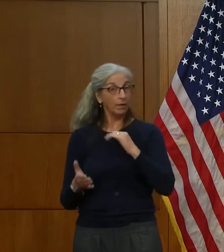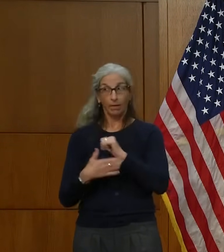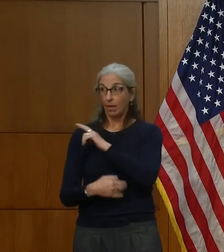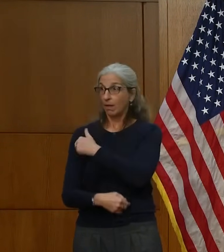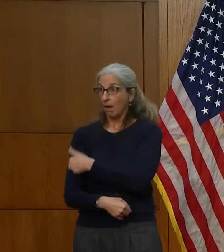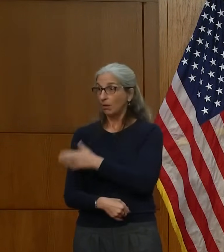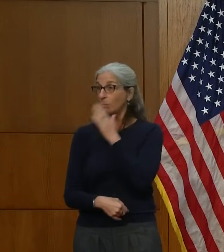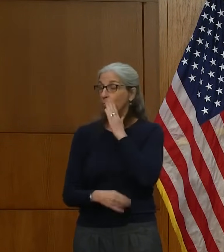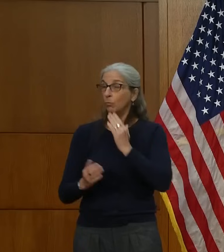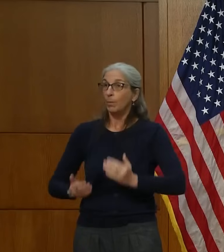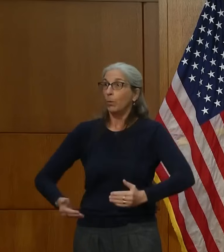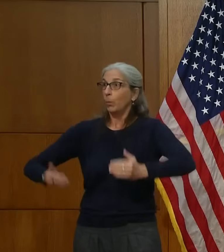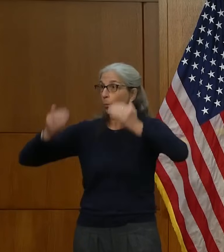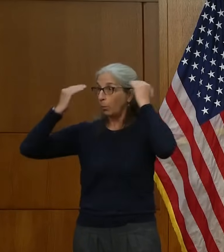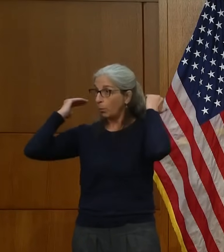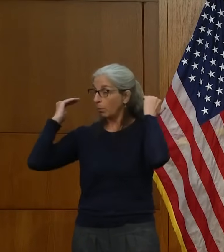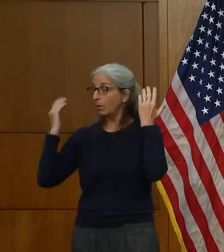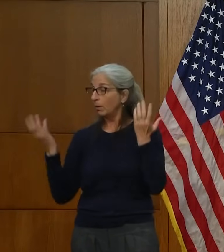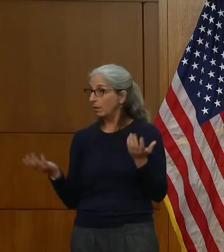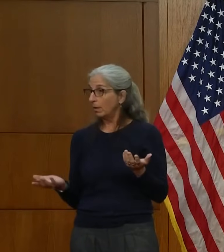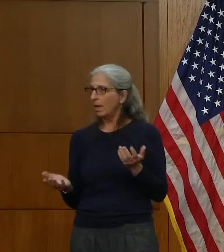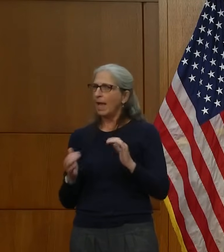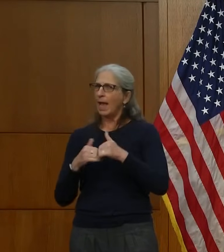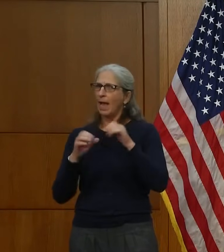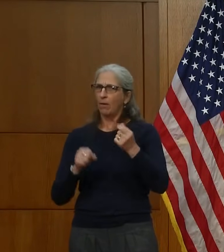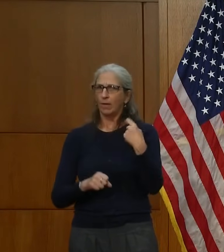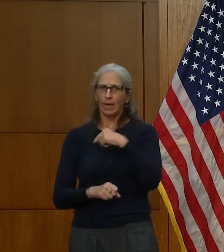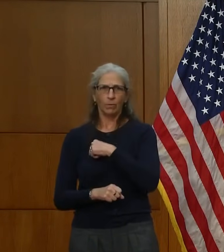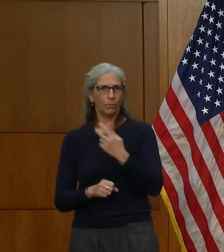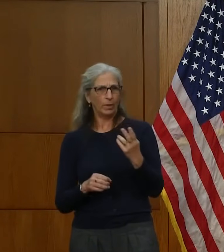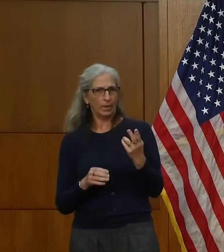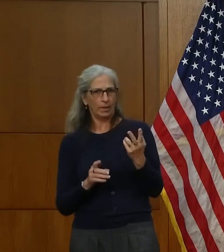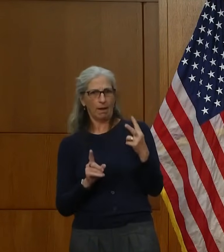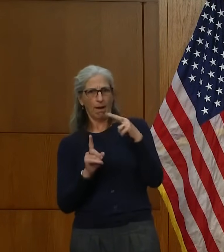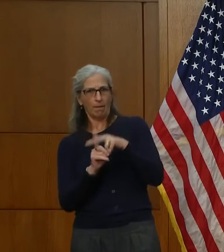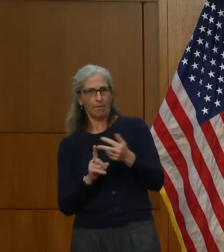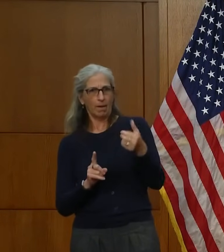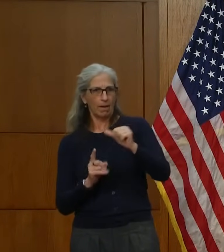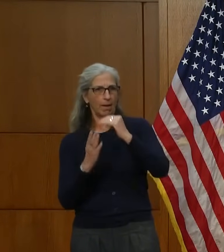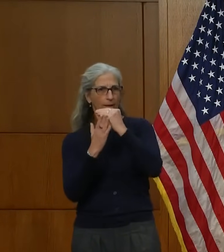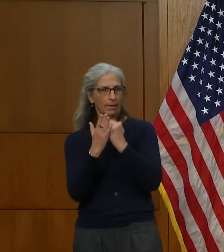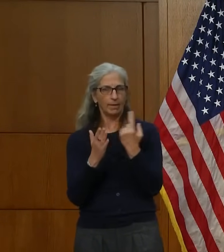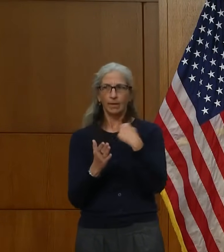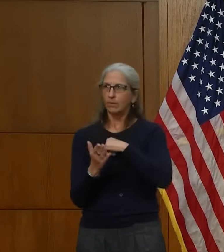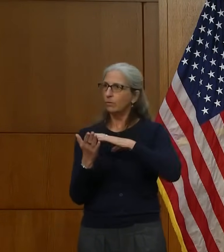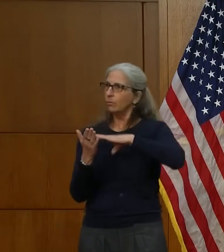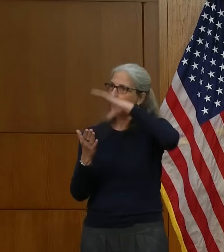IN THE SAME DIRECTION OF THE WORST CASE OF CIRCUMSTANCES. THE HOSPITAL THAN BEFORE. AND